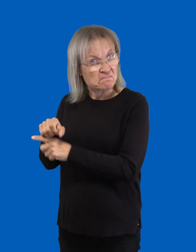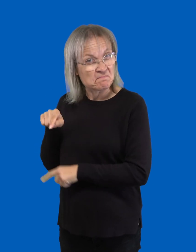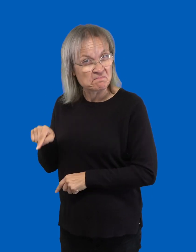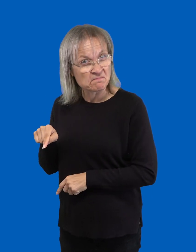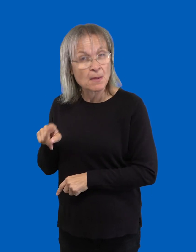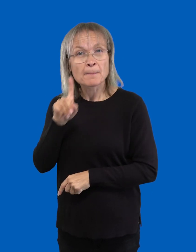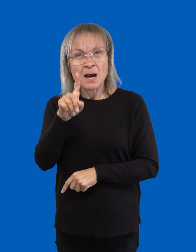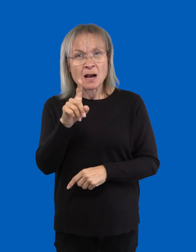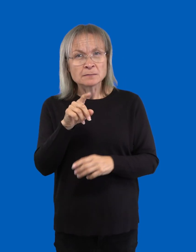cervix are normal.